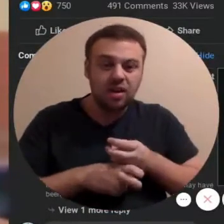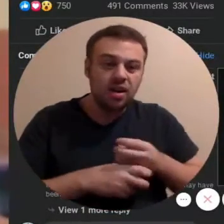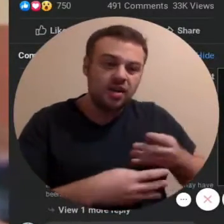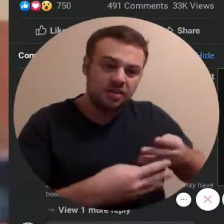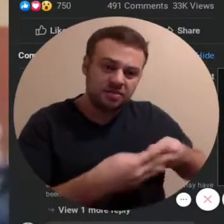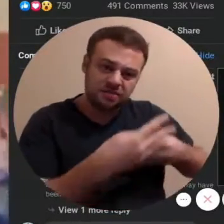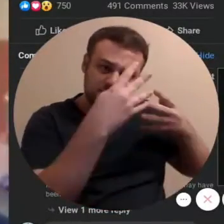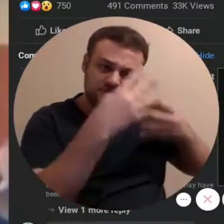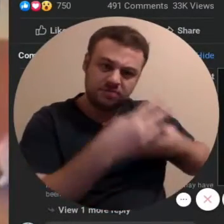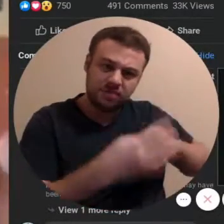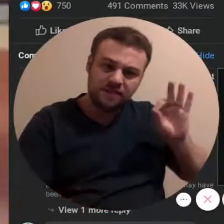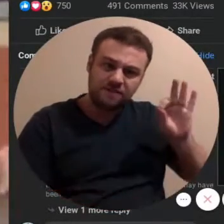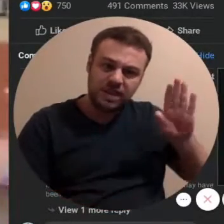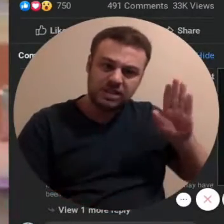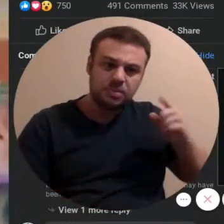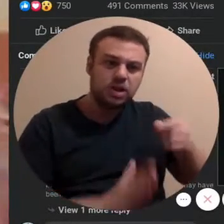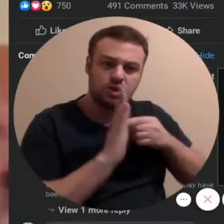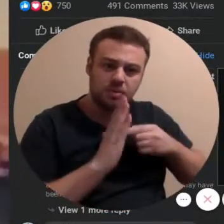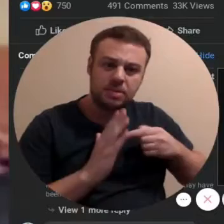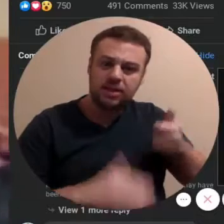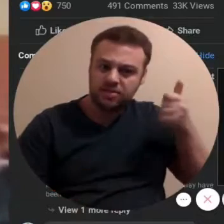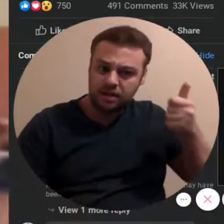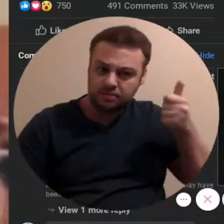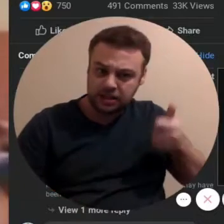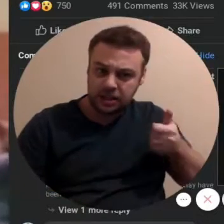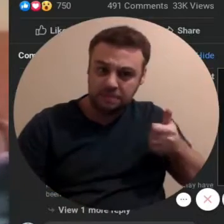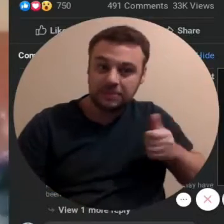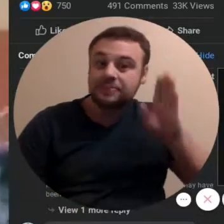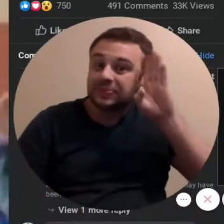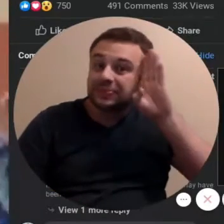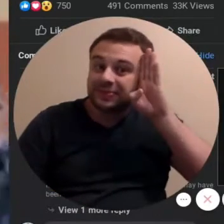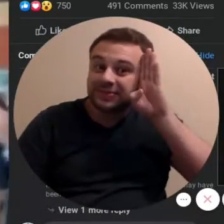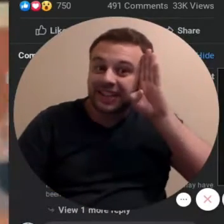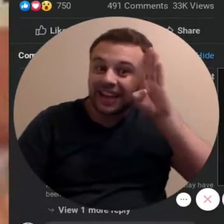Hi welcome! We are down here in the small animal building. We're going